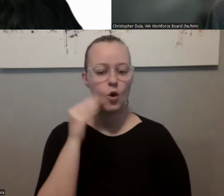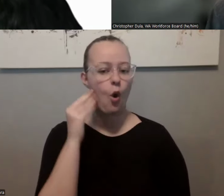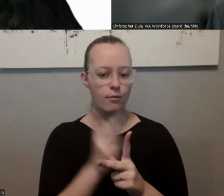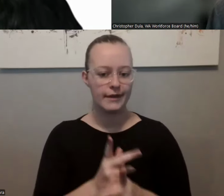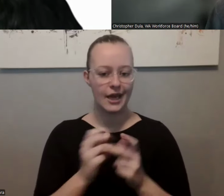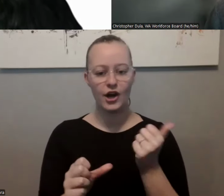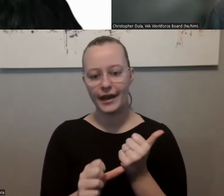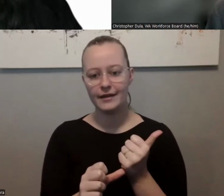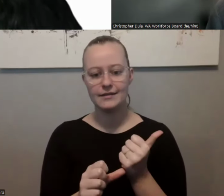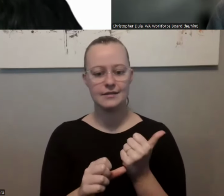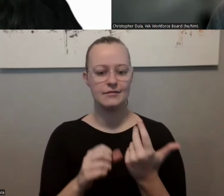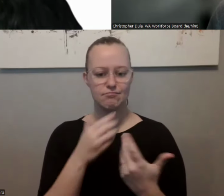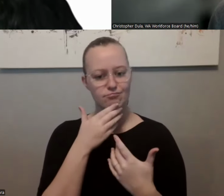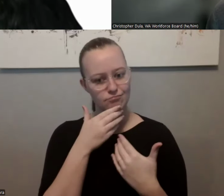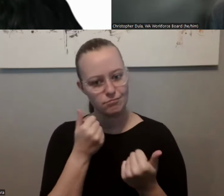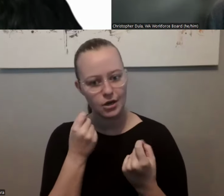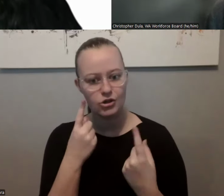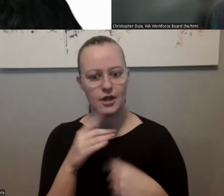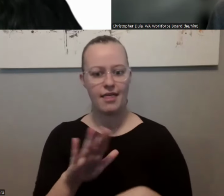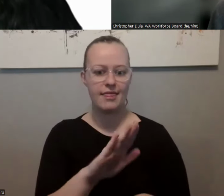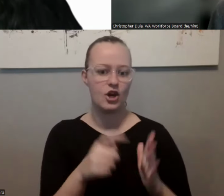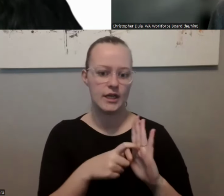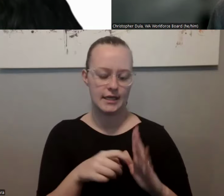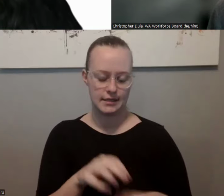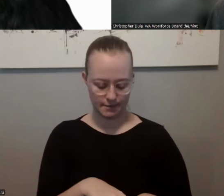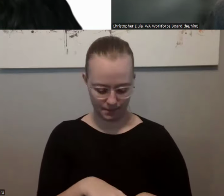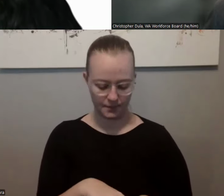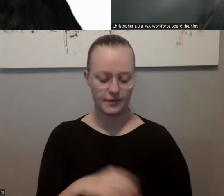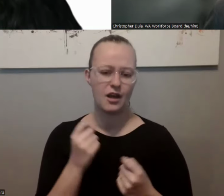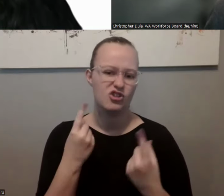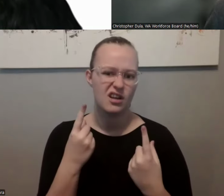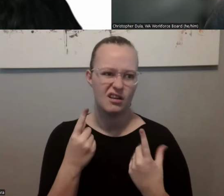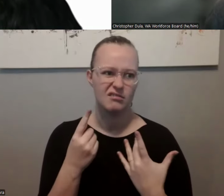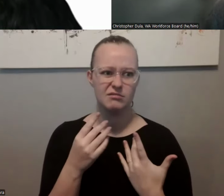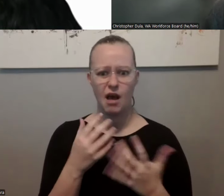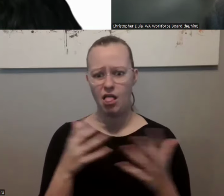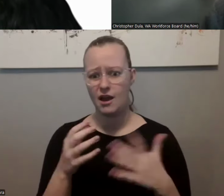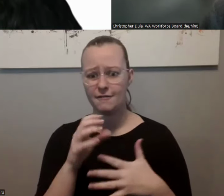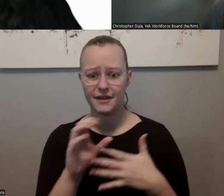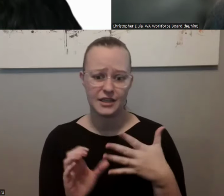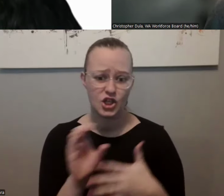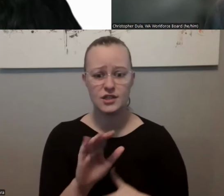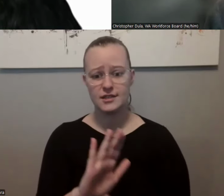aides to better understand their needs and understand a lot of the conditions that they're facing. So, as you know,